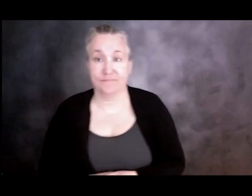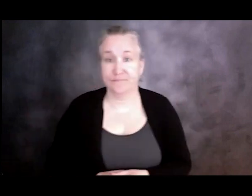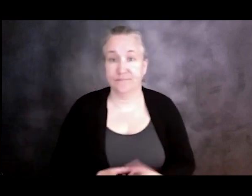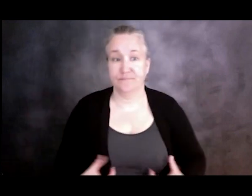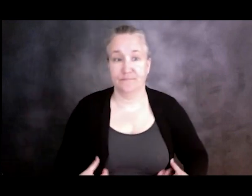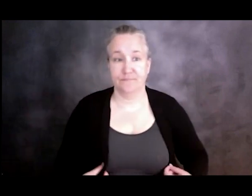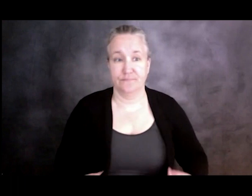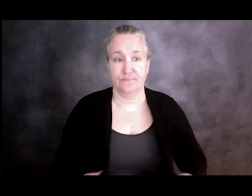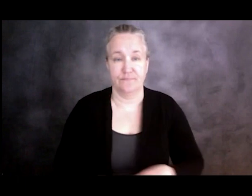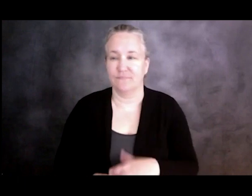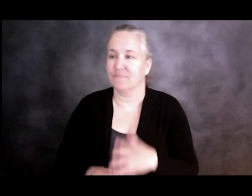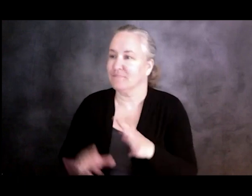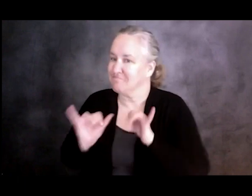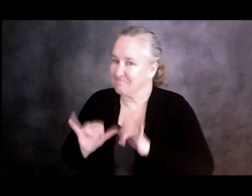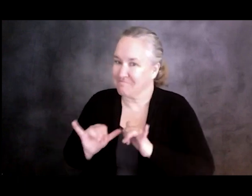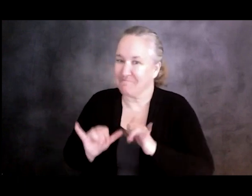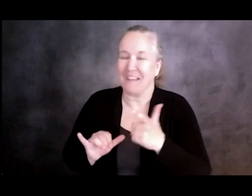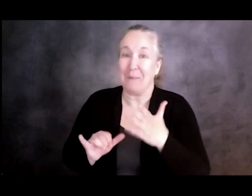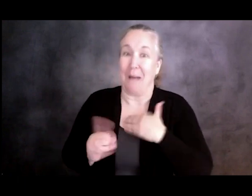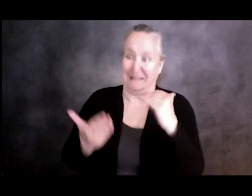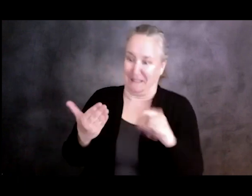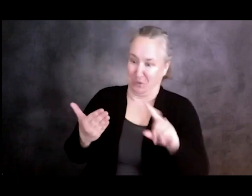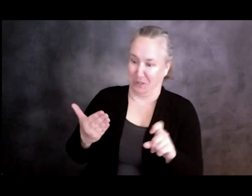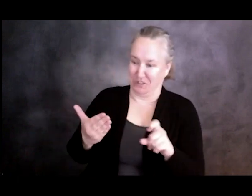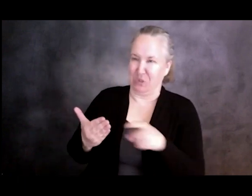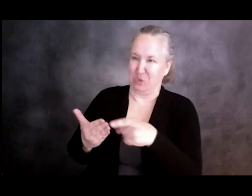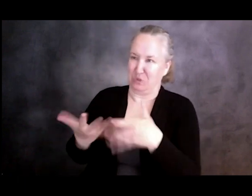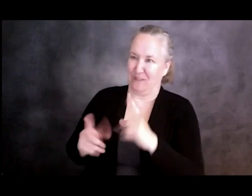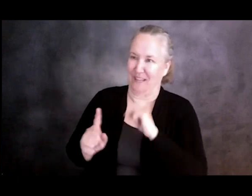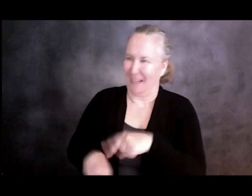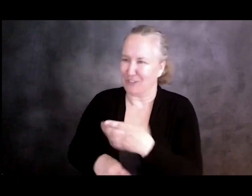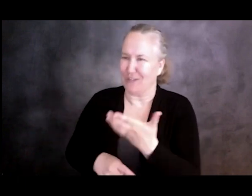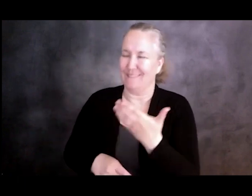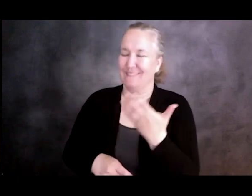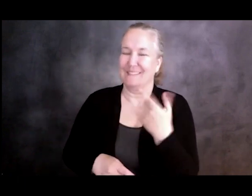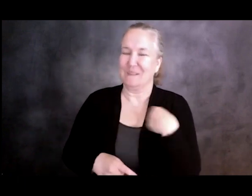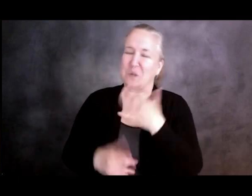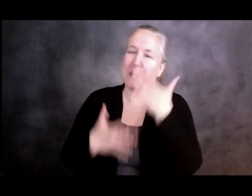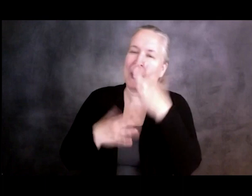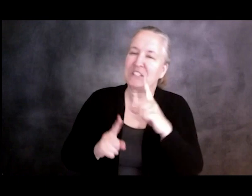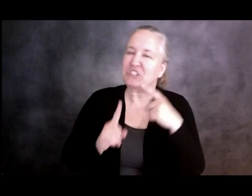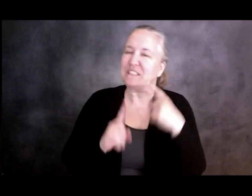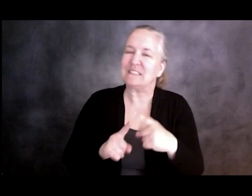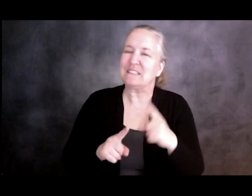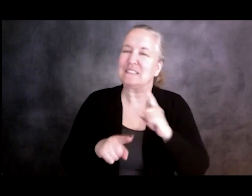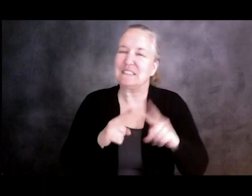You've kind of answered my next question, because we were interested in the guises that you just talked about.